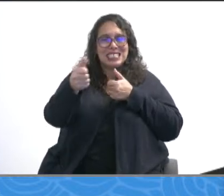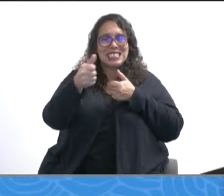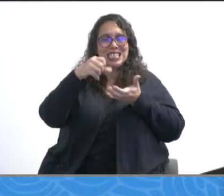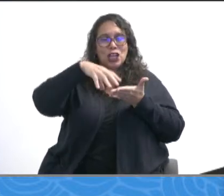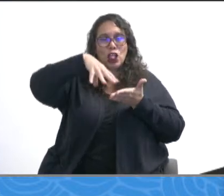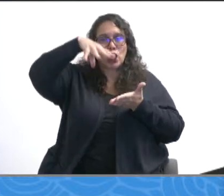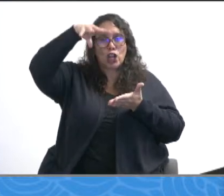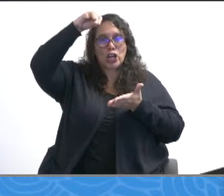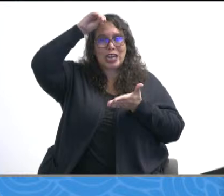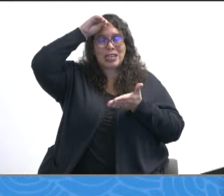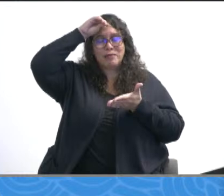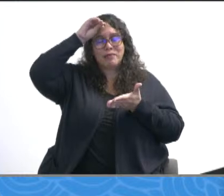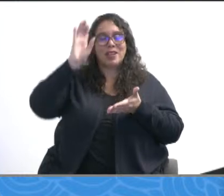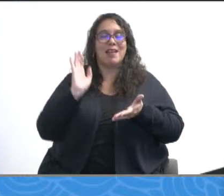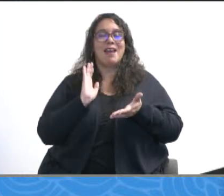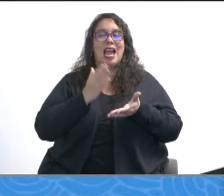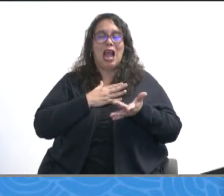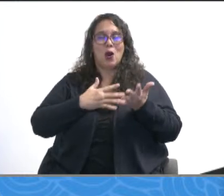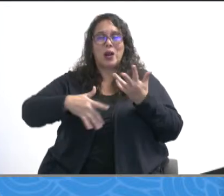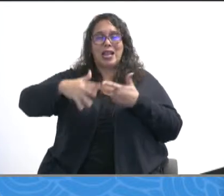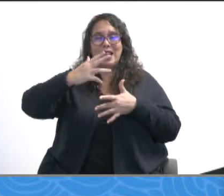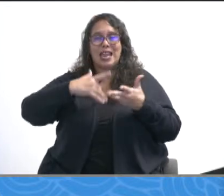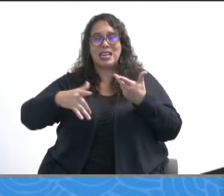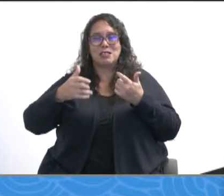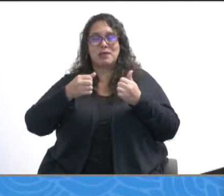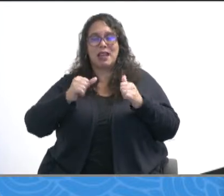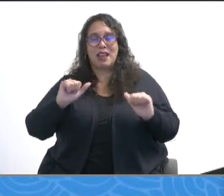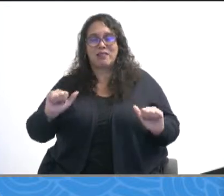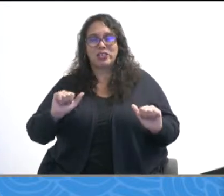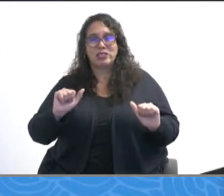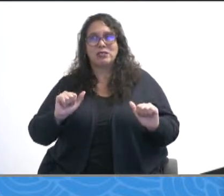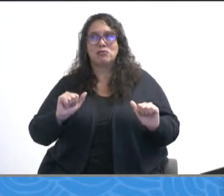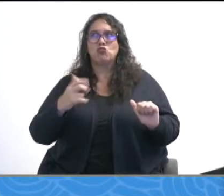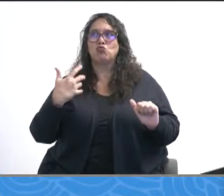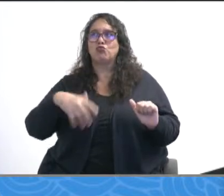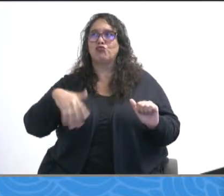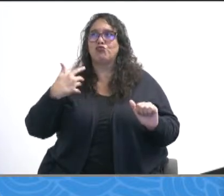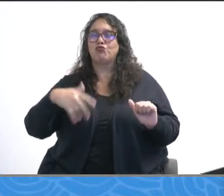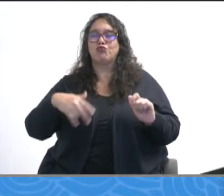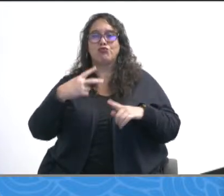And our engagement efforts have spanned over two years. And in those two years,